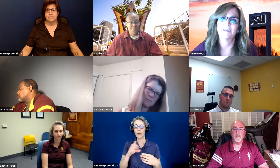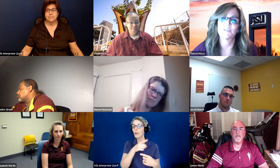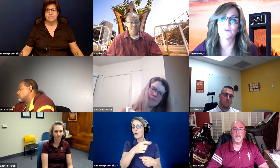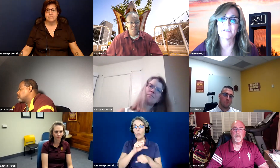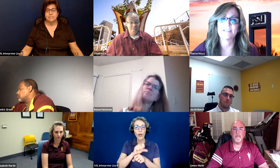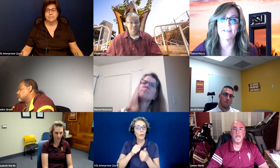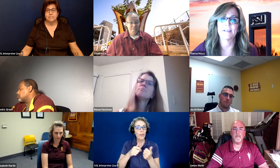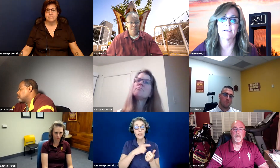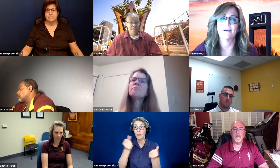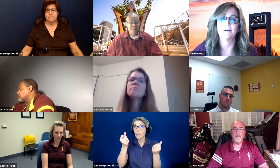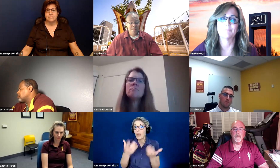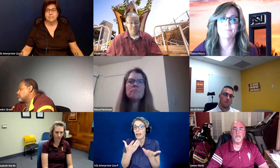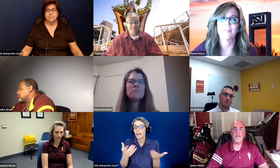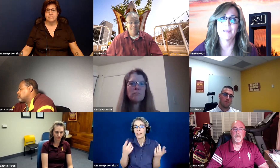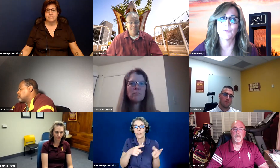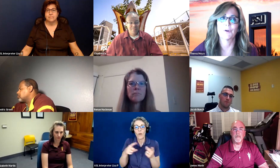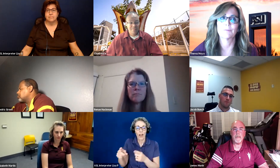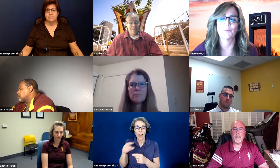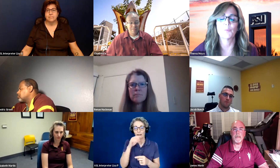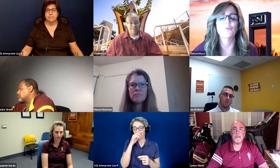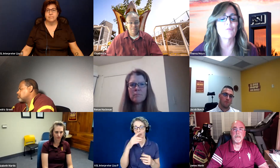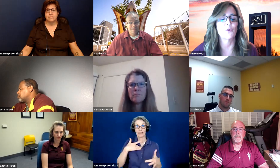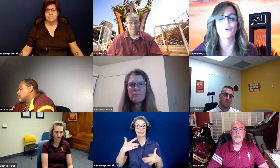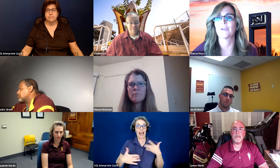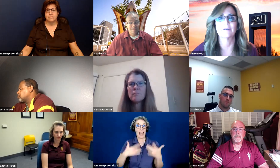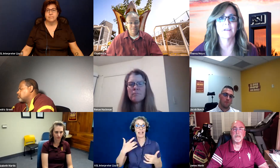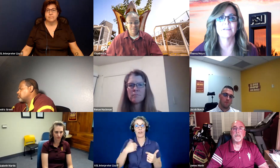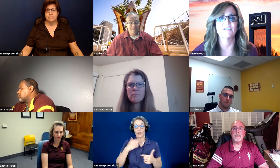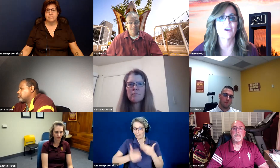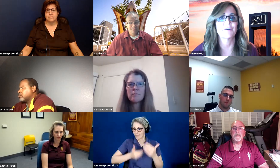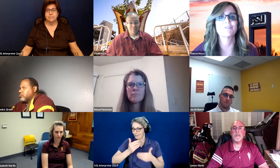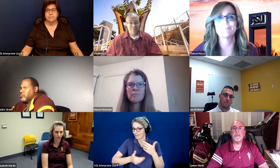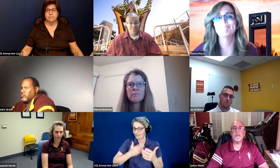And it's pretty exciting that we're moving forward and teaching others.